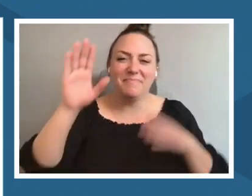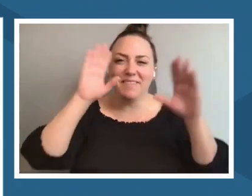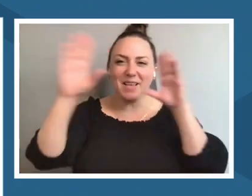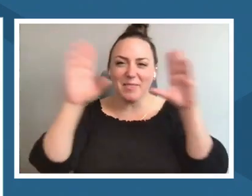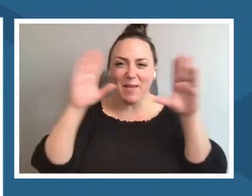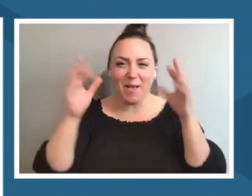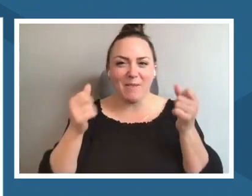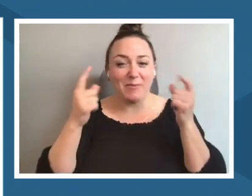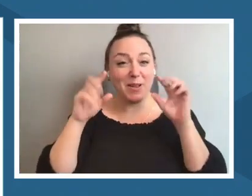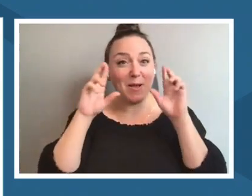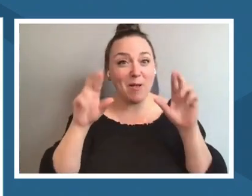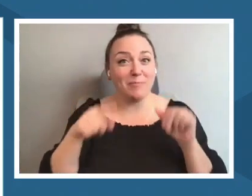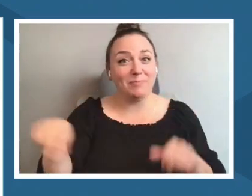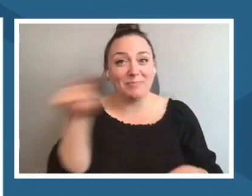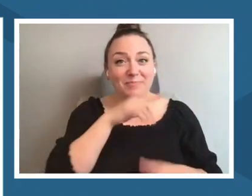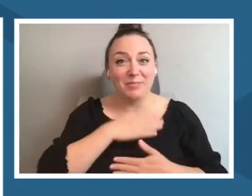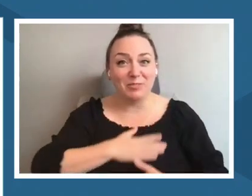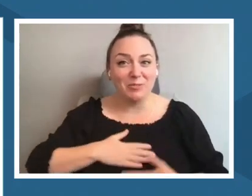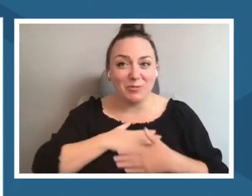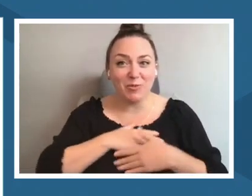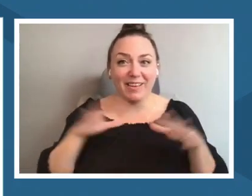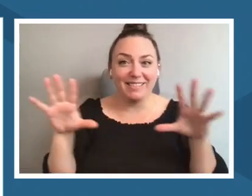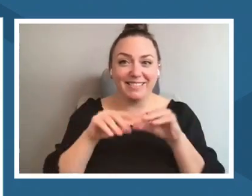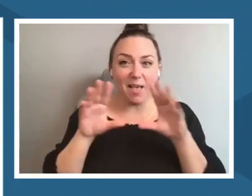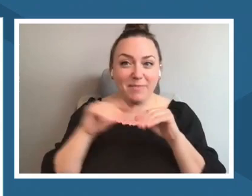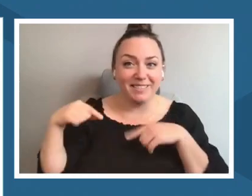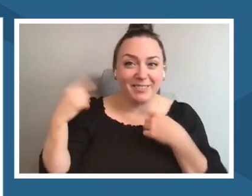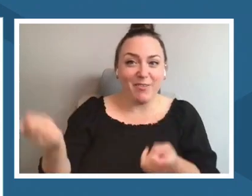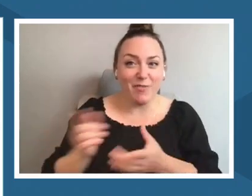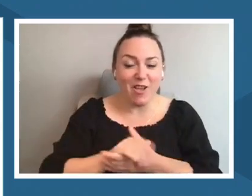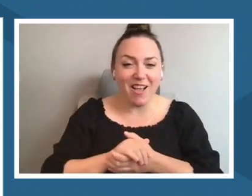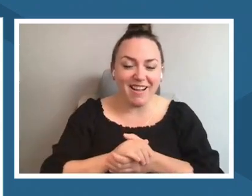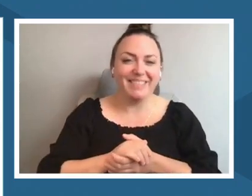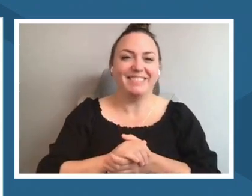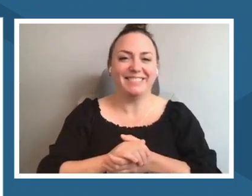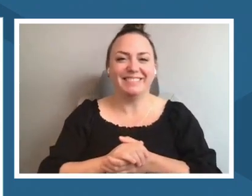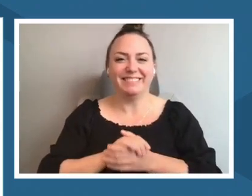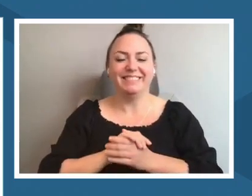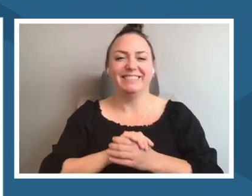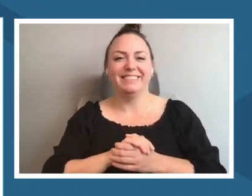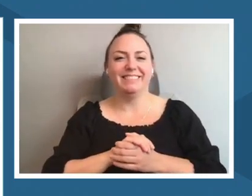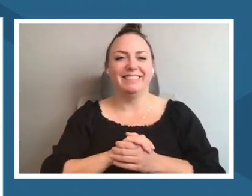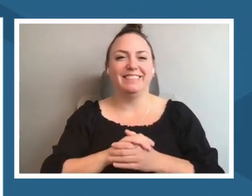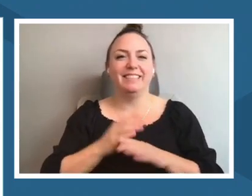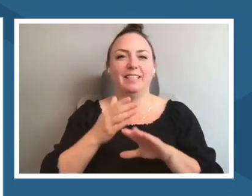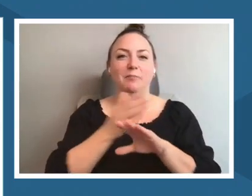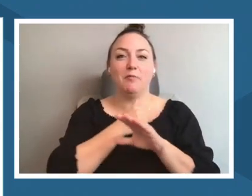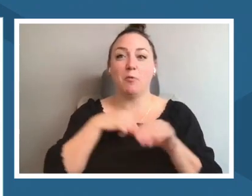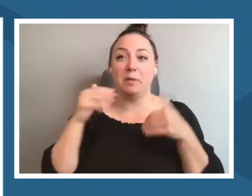the summit so far